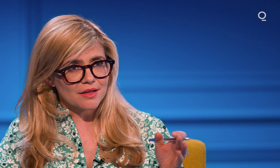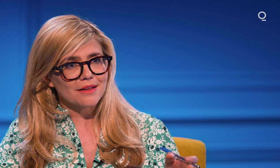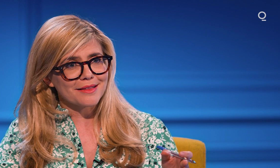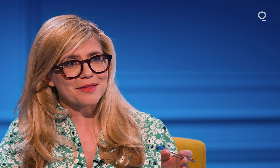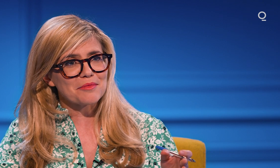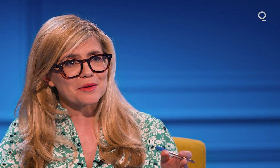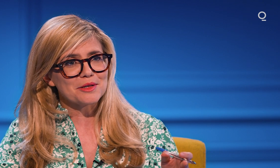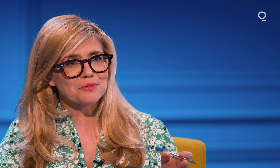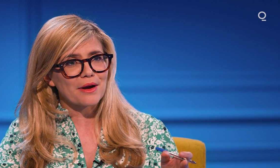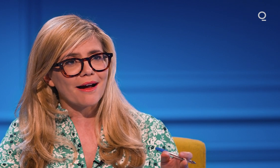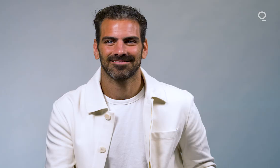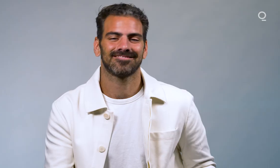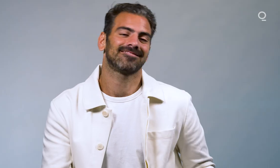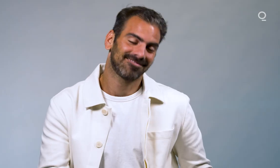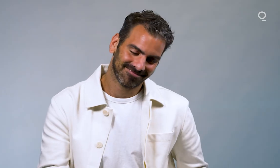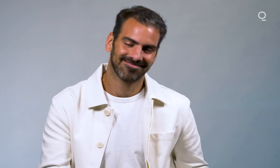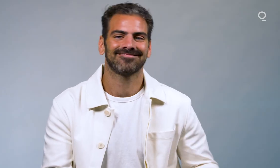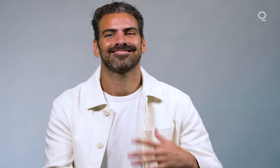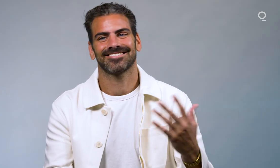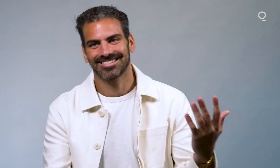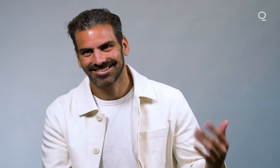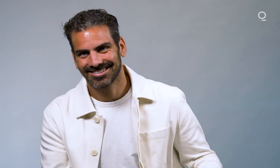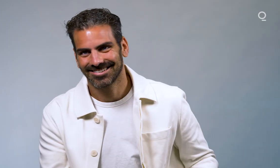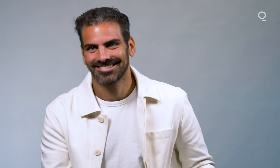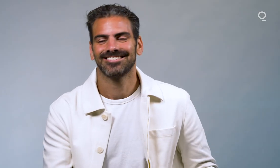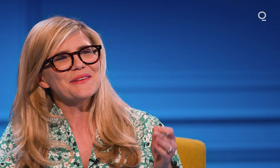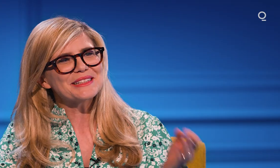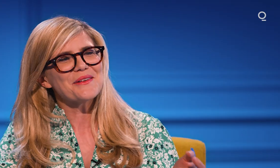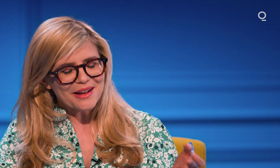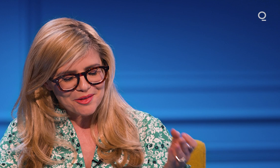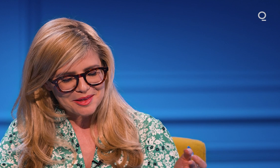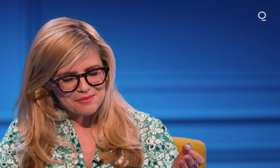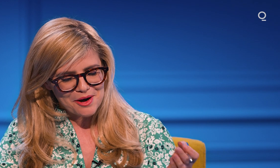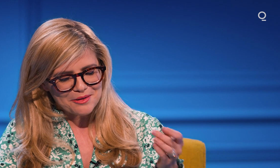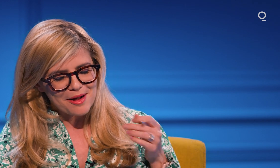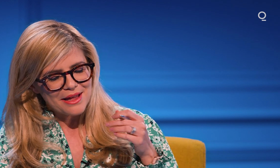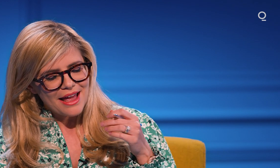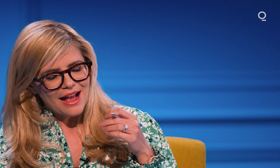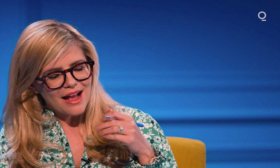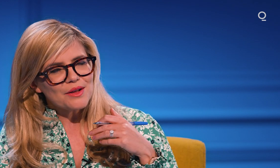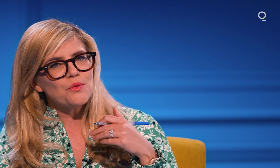That's something that we should bring up. But I wonder when going onto that program,